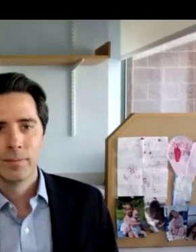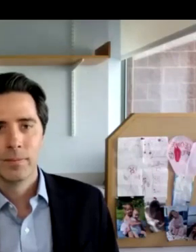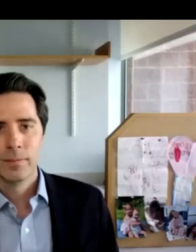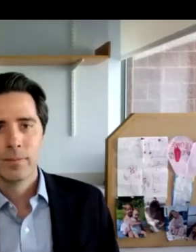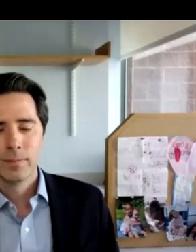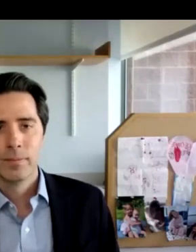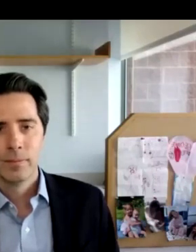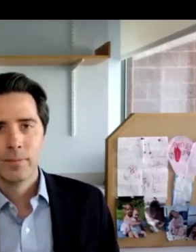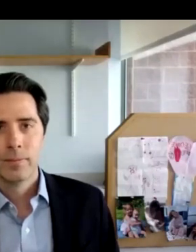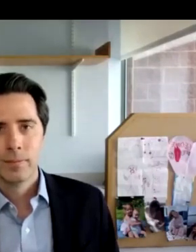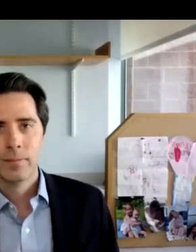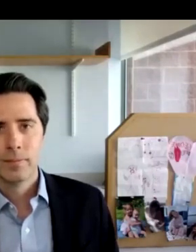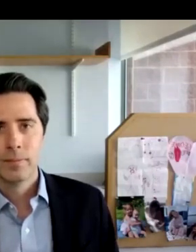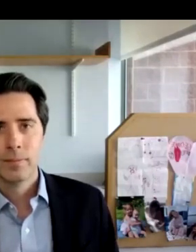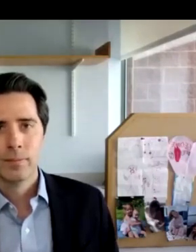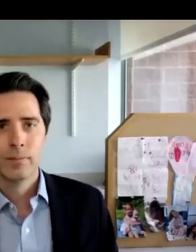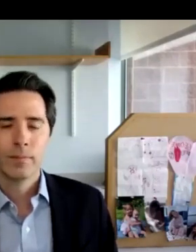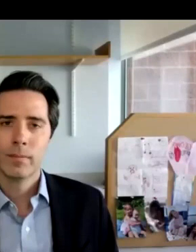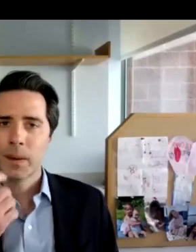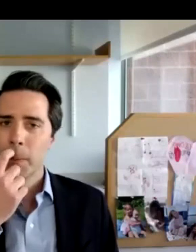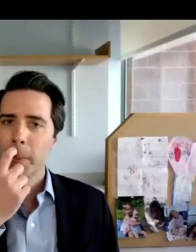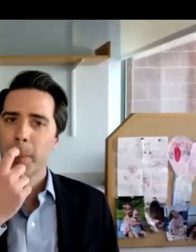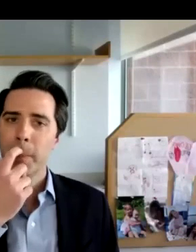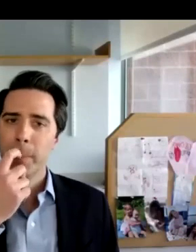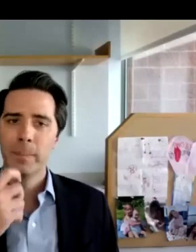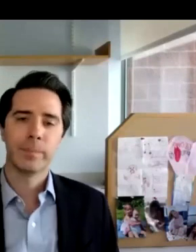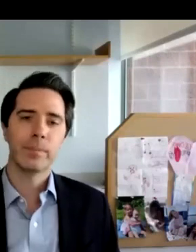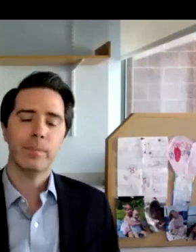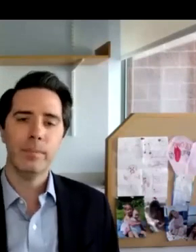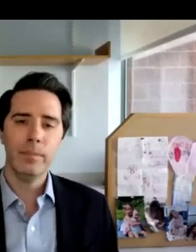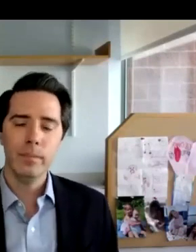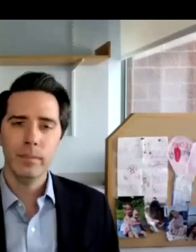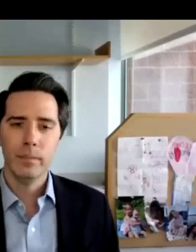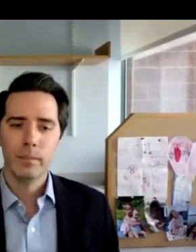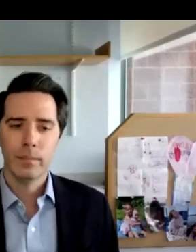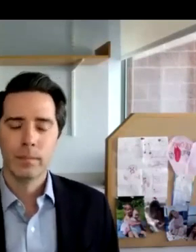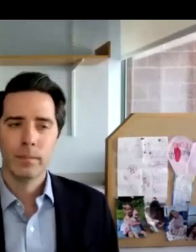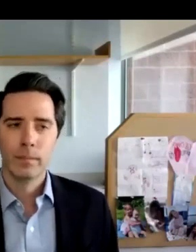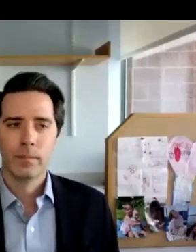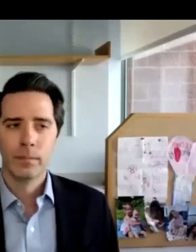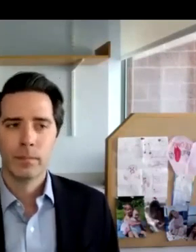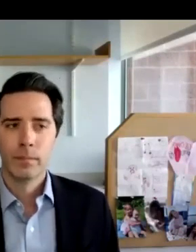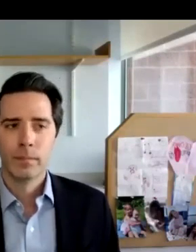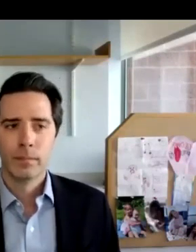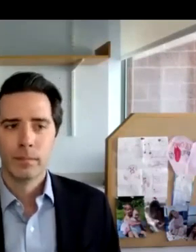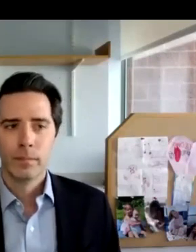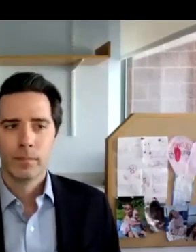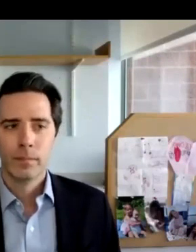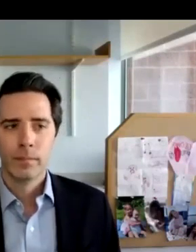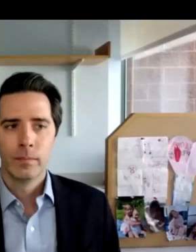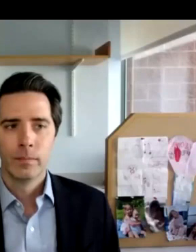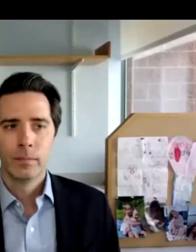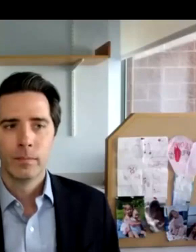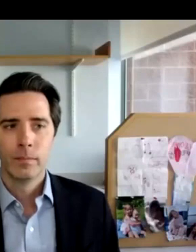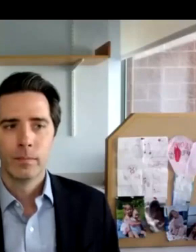there is the issue of screening children